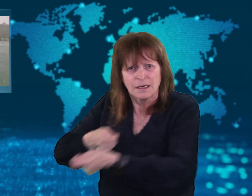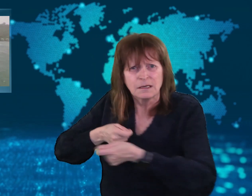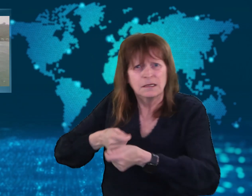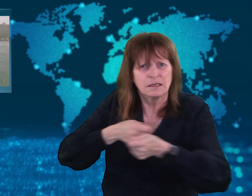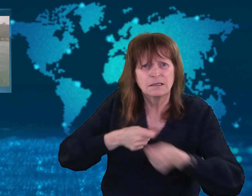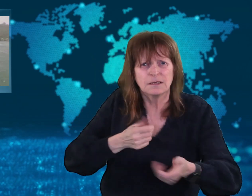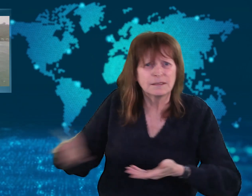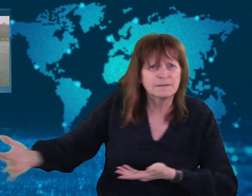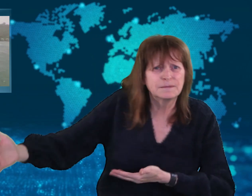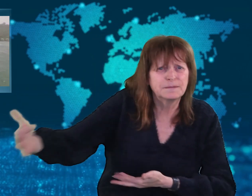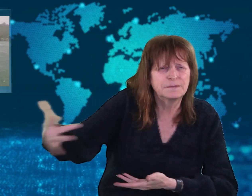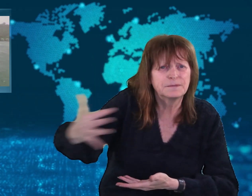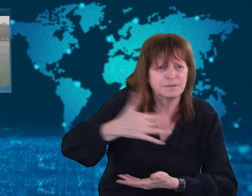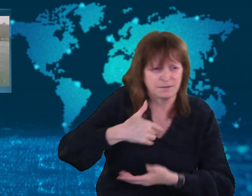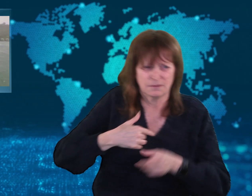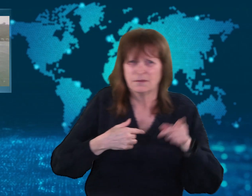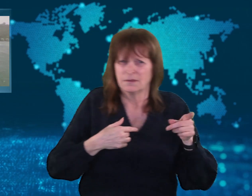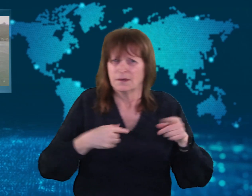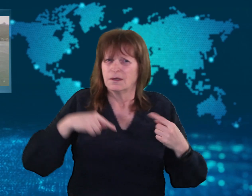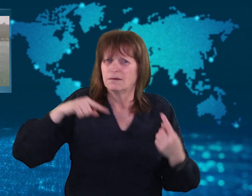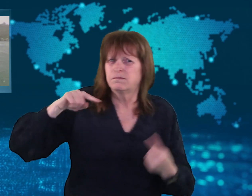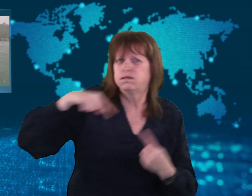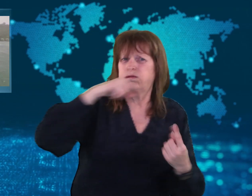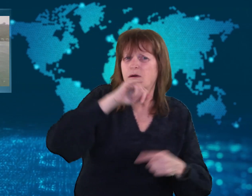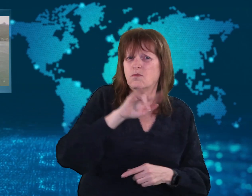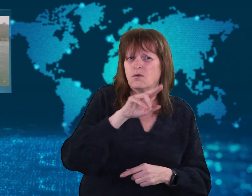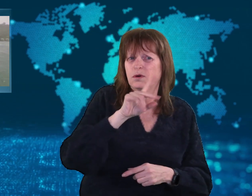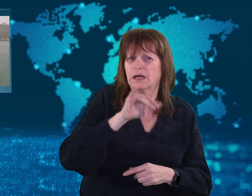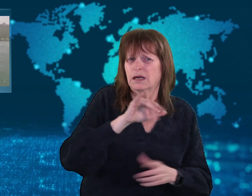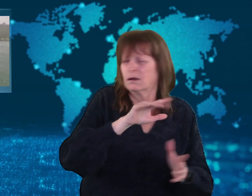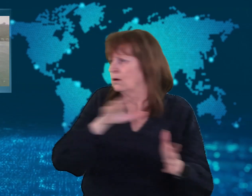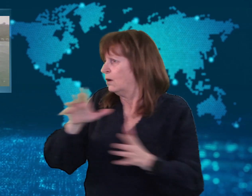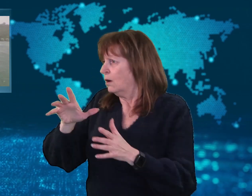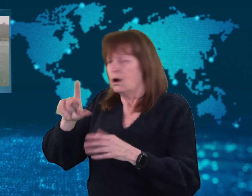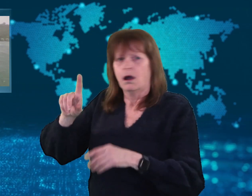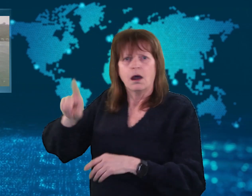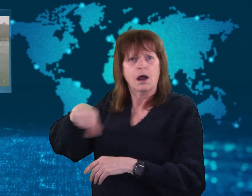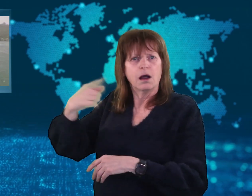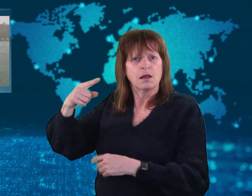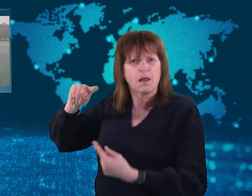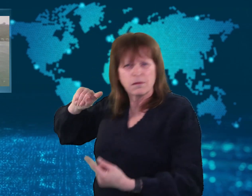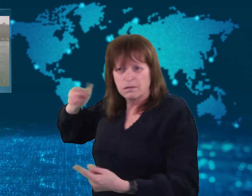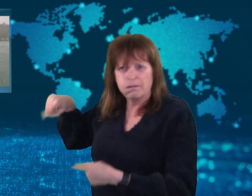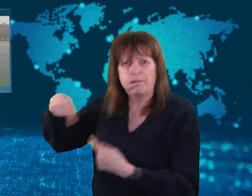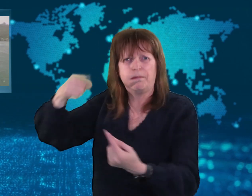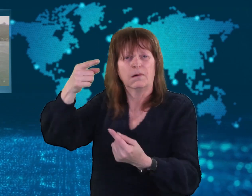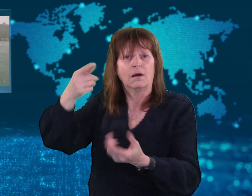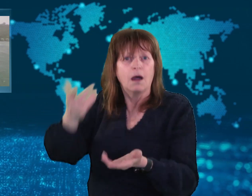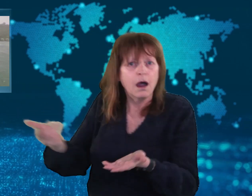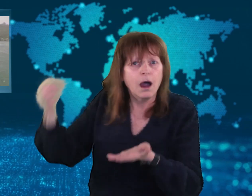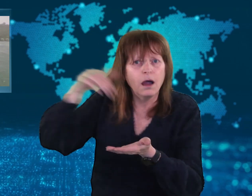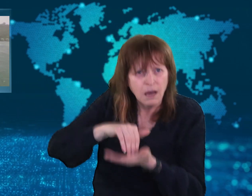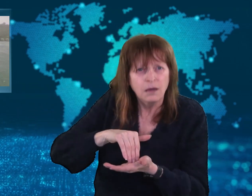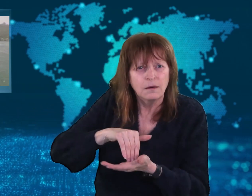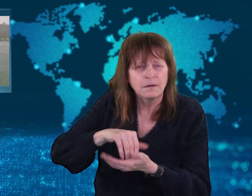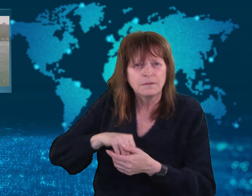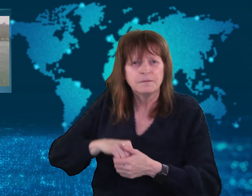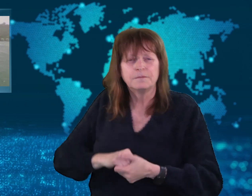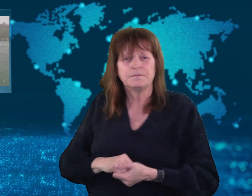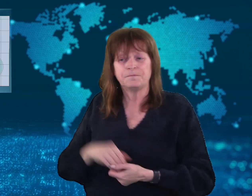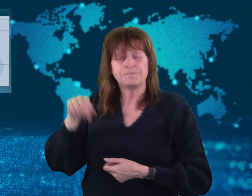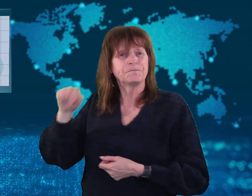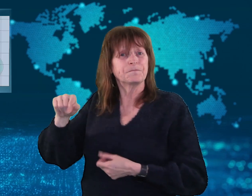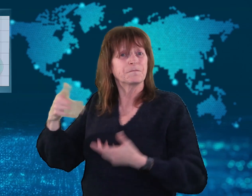The winds were strong enough to take the roof off part of a central hospital.